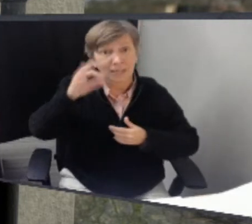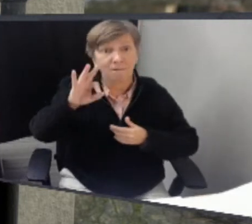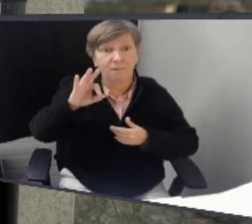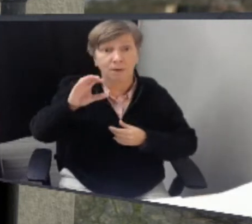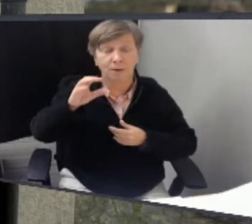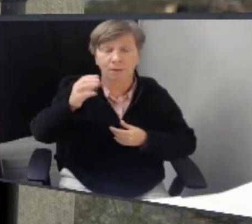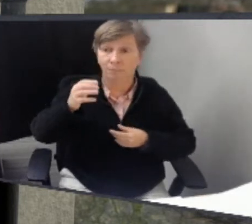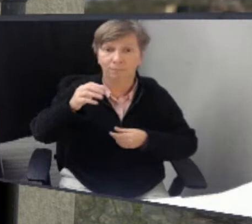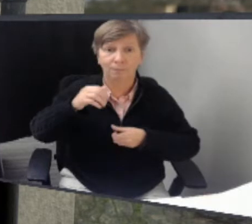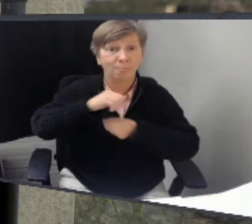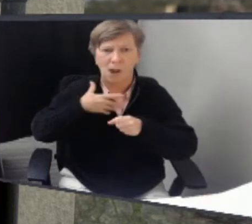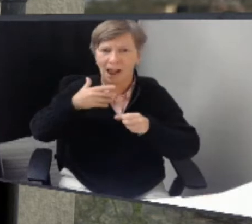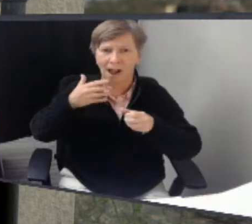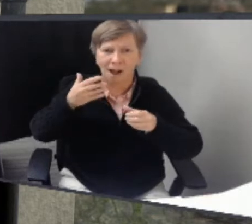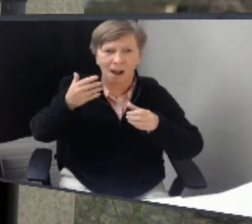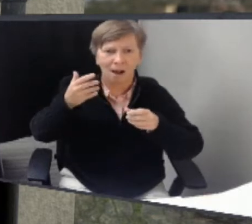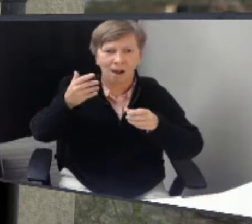the Hub.